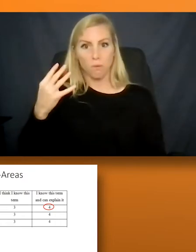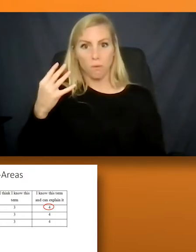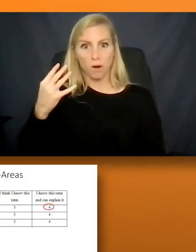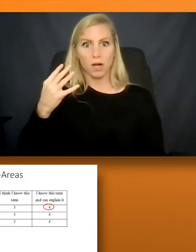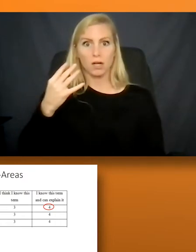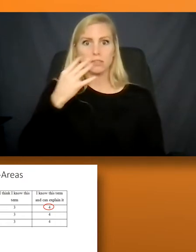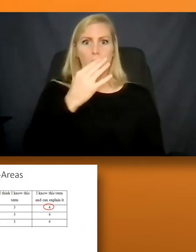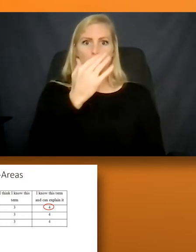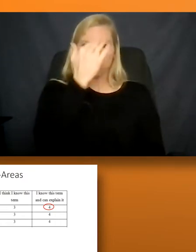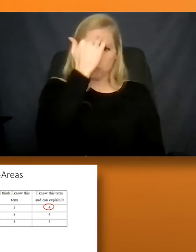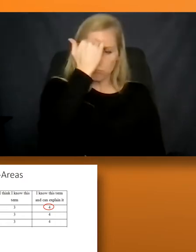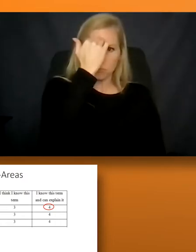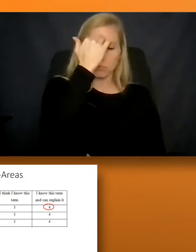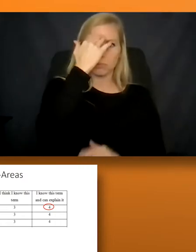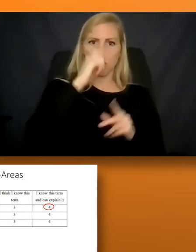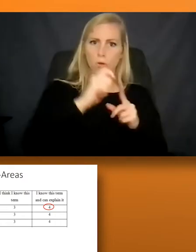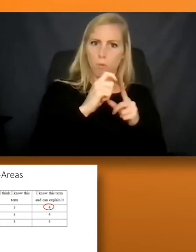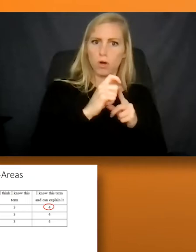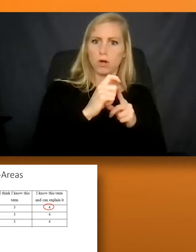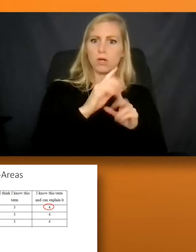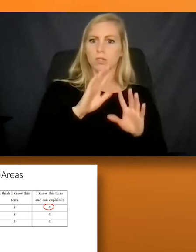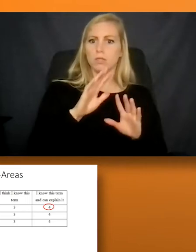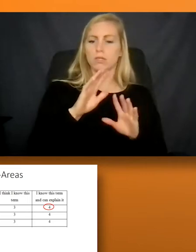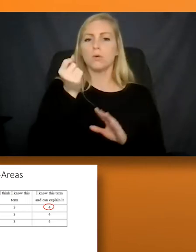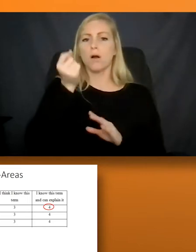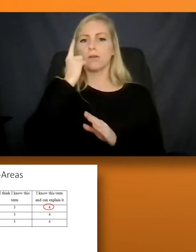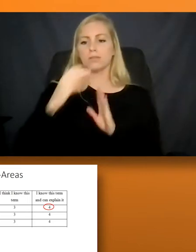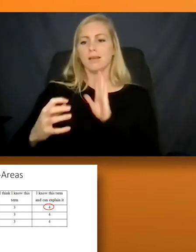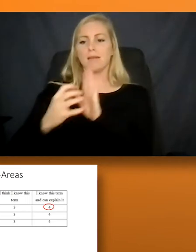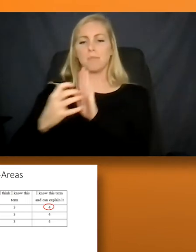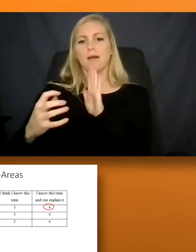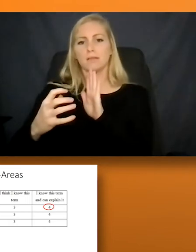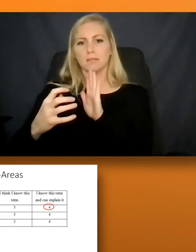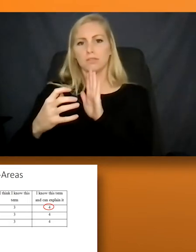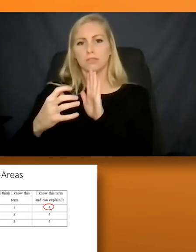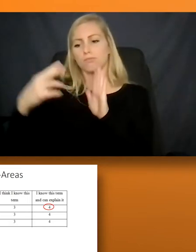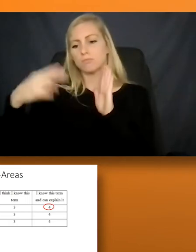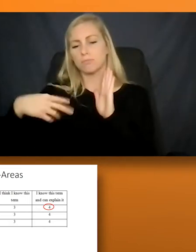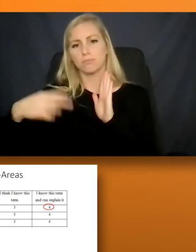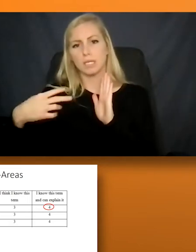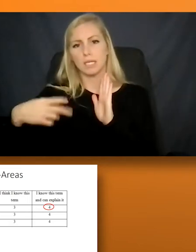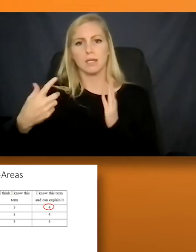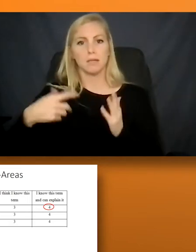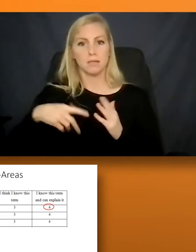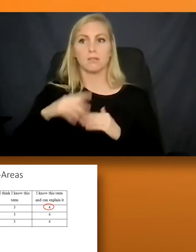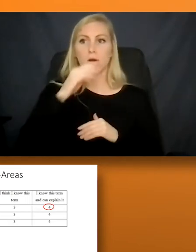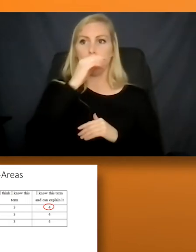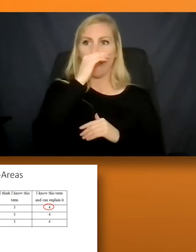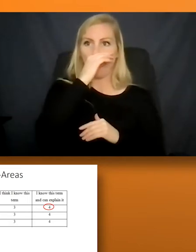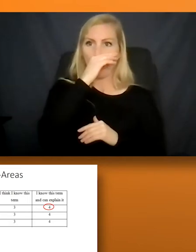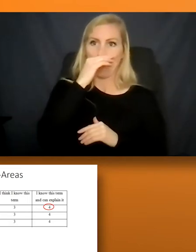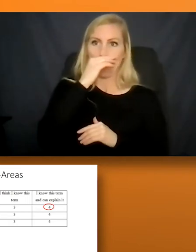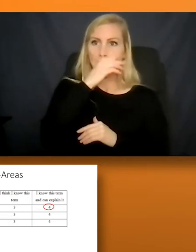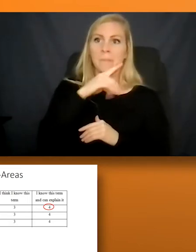very intense understanding of the word in order to understand the passage that you're about to read. So it gets--the level of understanding of each word,